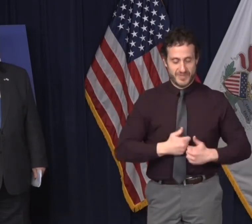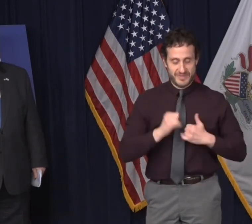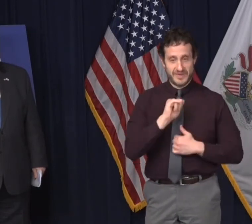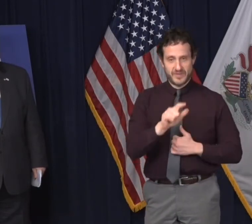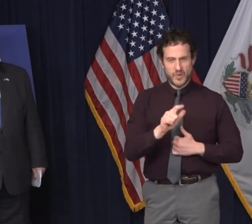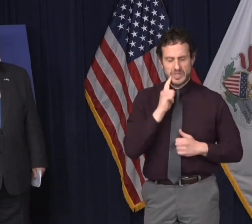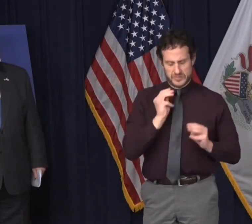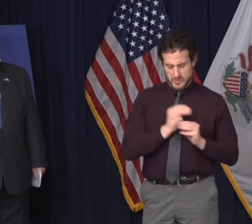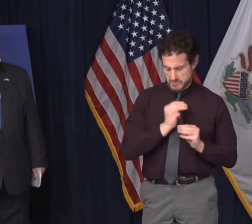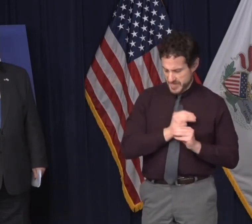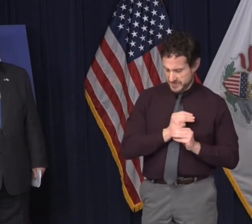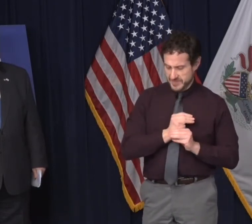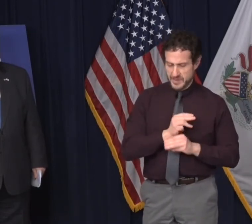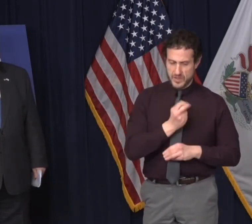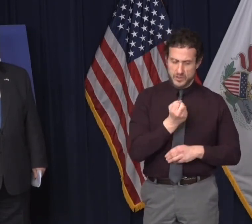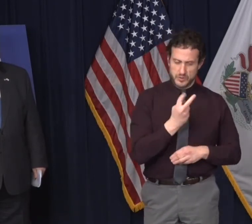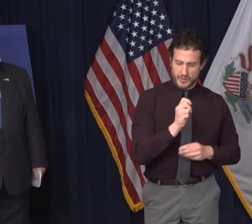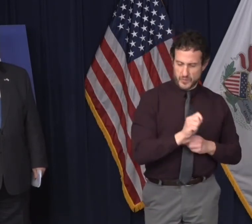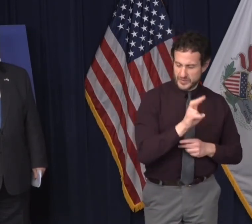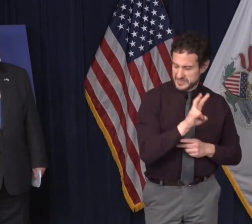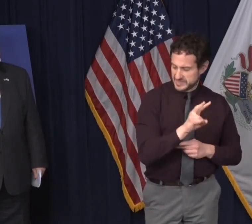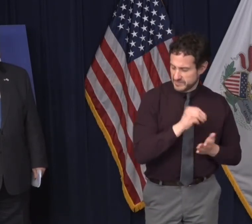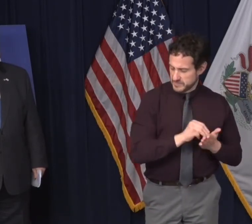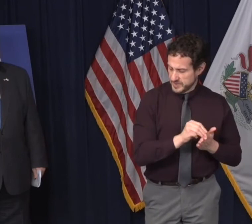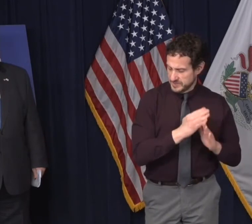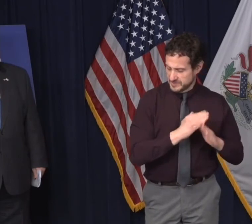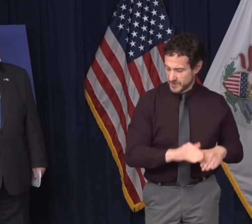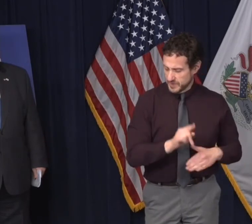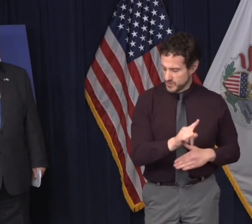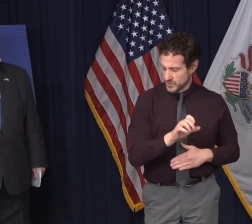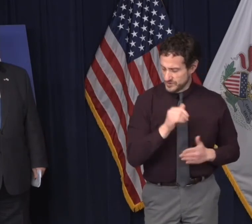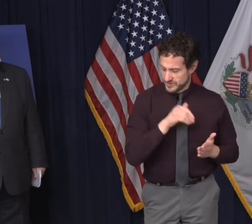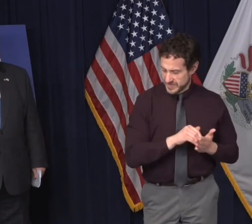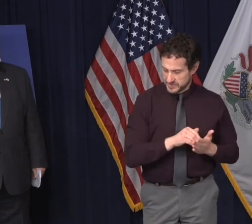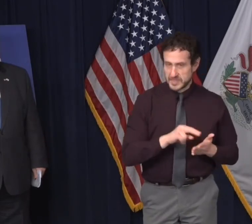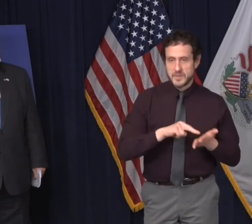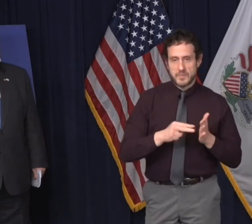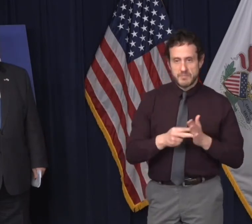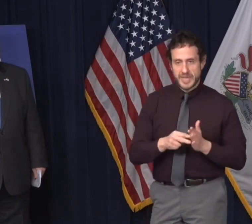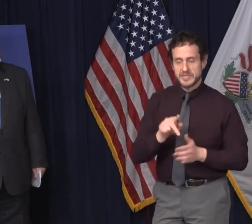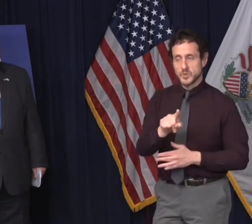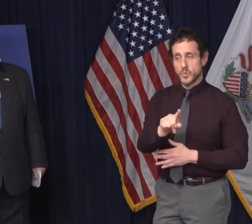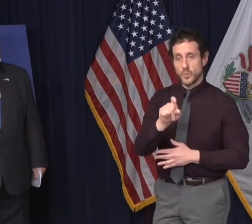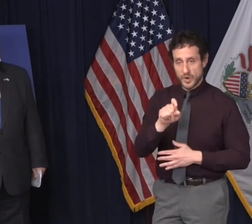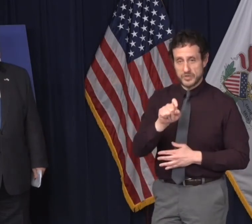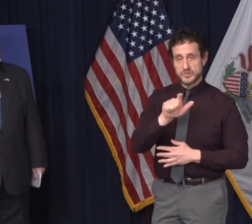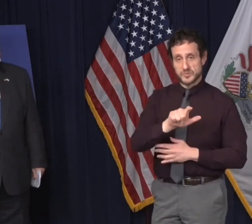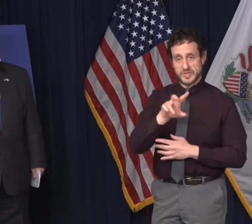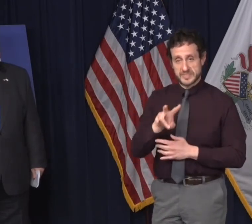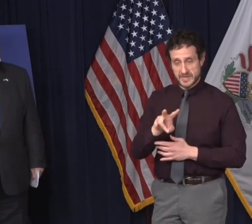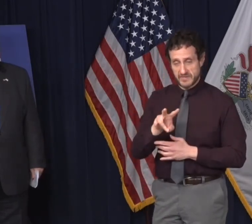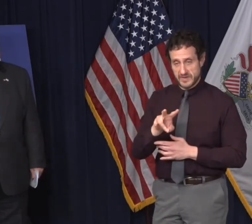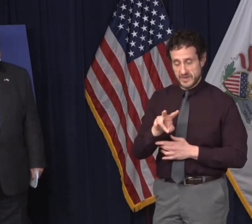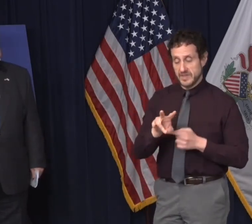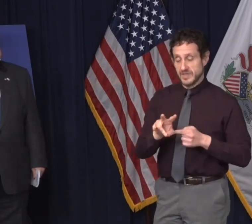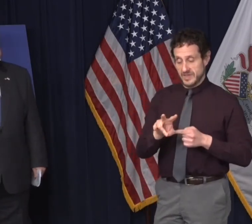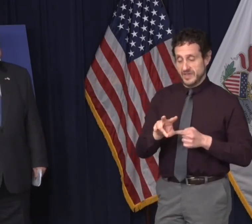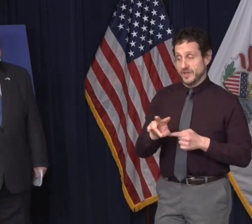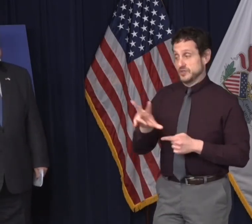12.7 MILLION RESIDENTS APPROXIMATELY SO DOING THE MATH 12.7 MILLION DIVIDED BY 100,000 GIVES 127.